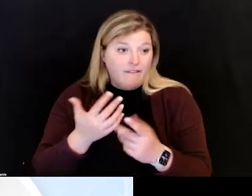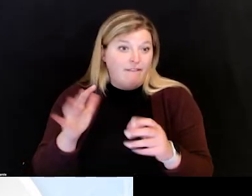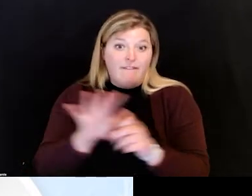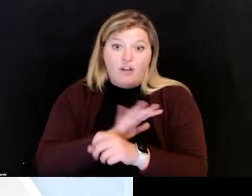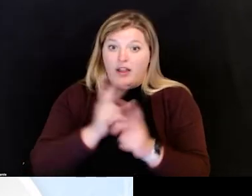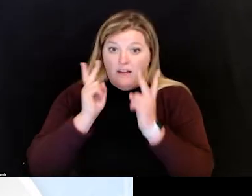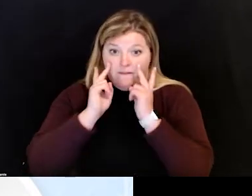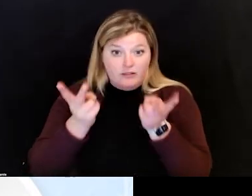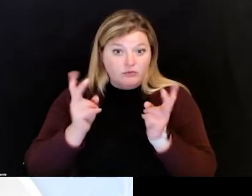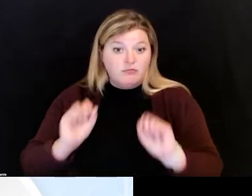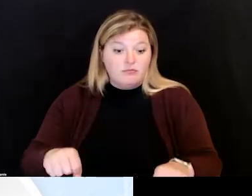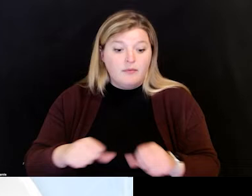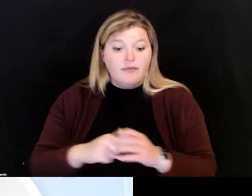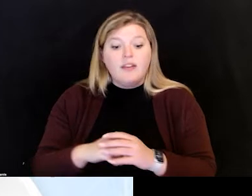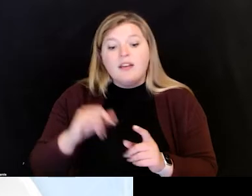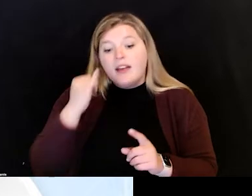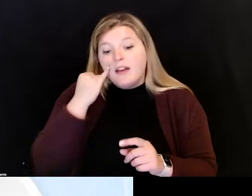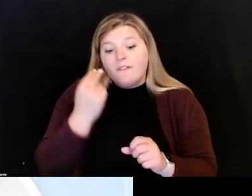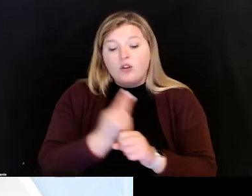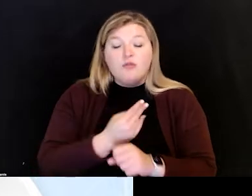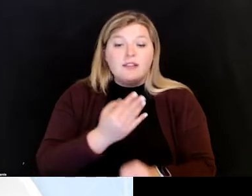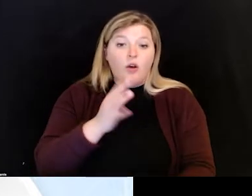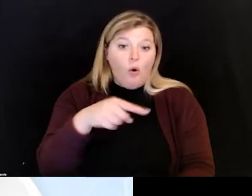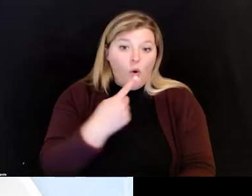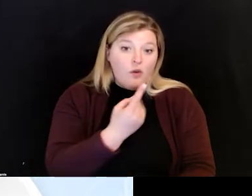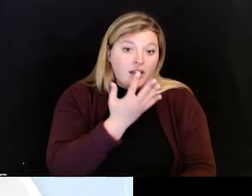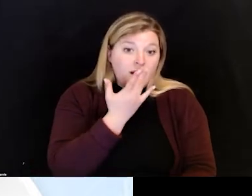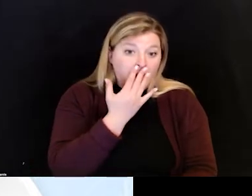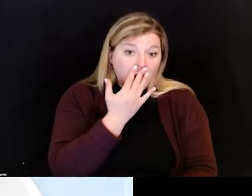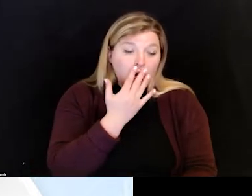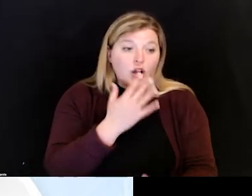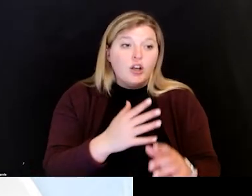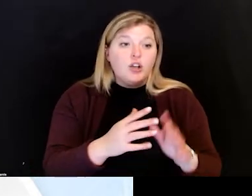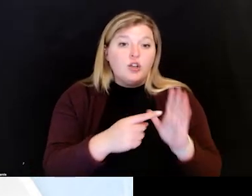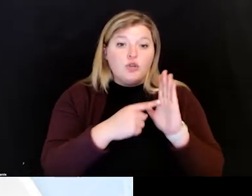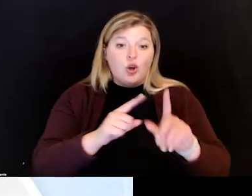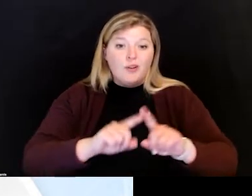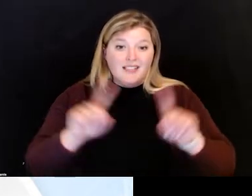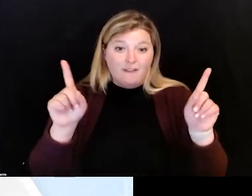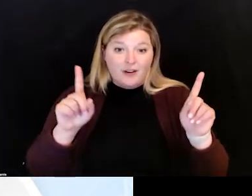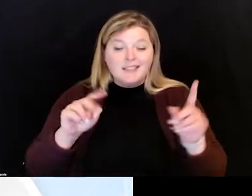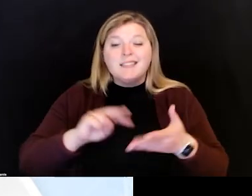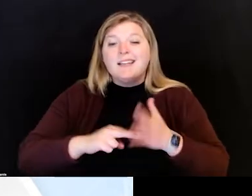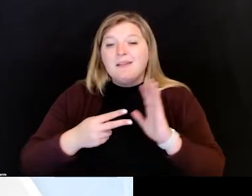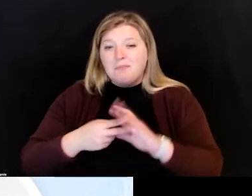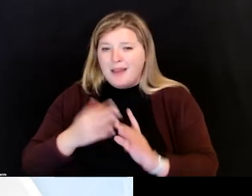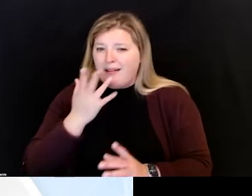If you're using color alone to distinguish between different values on a chart, someone who is colorblind may not be able